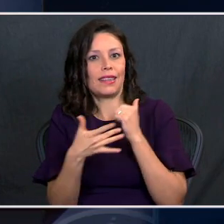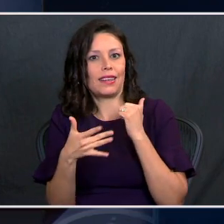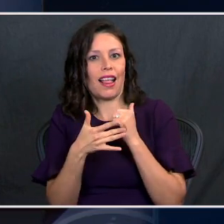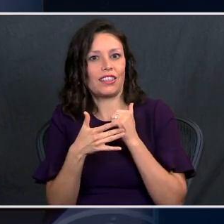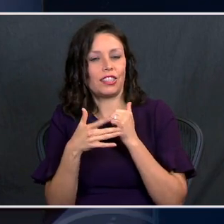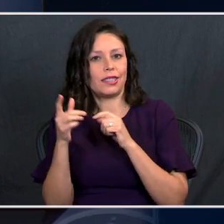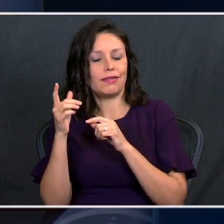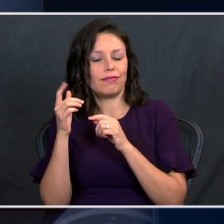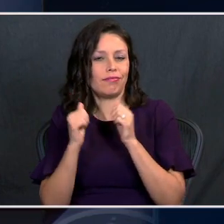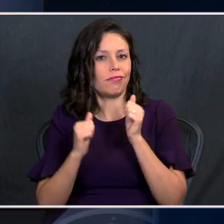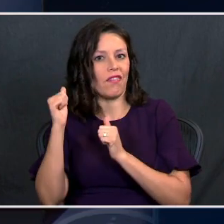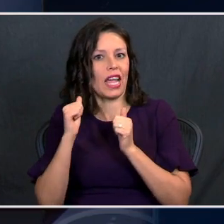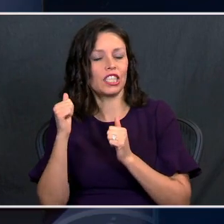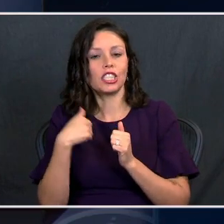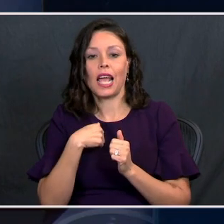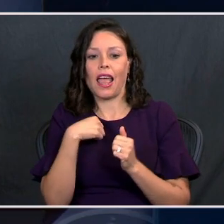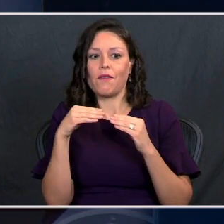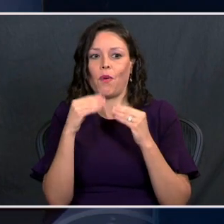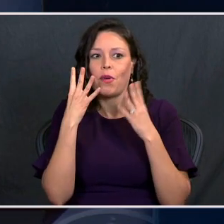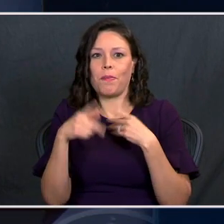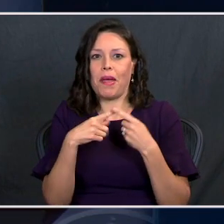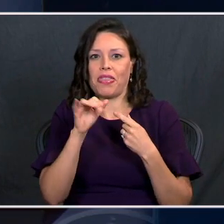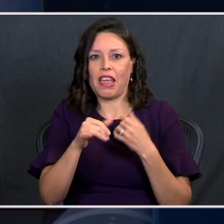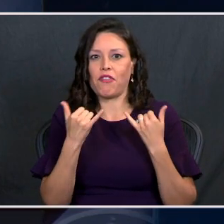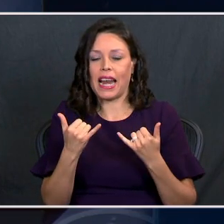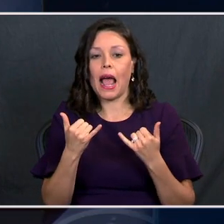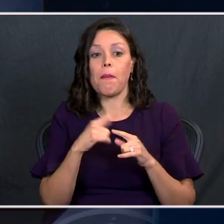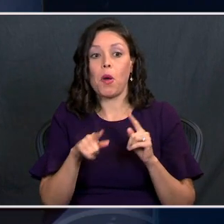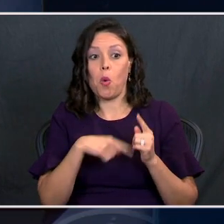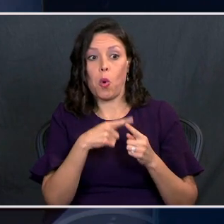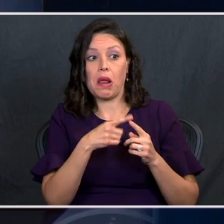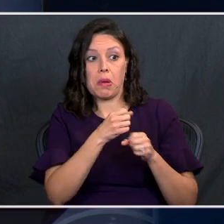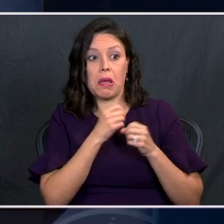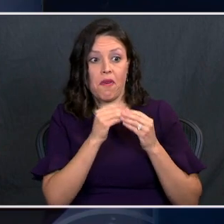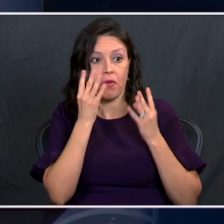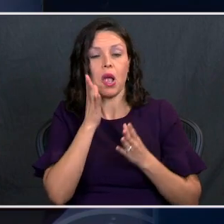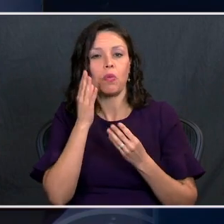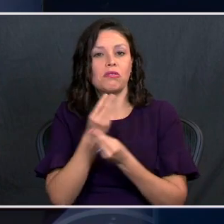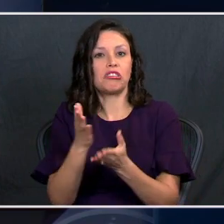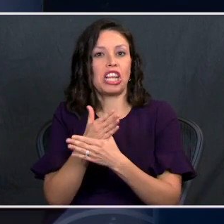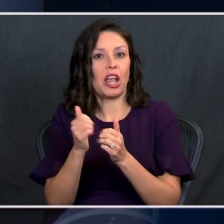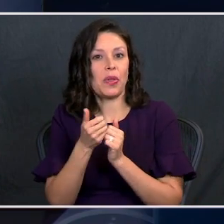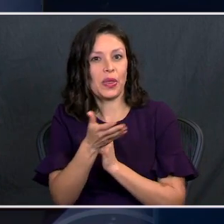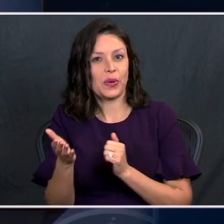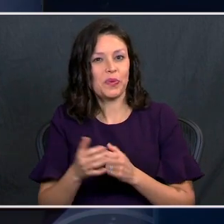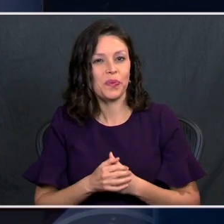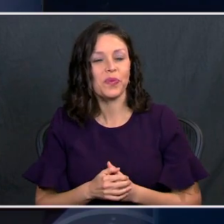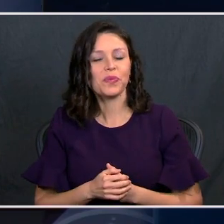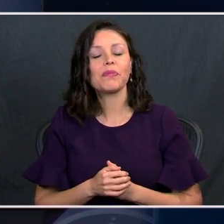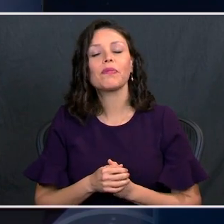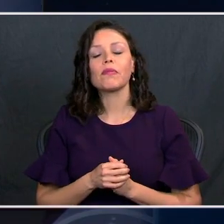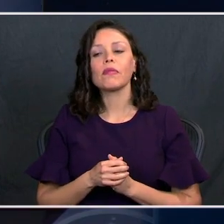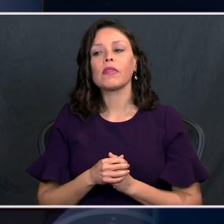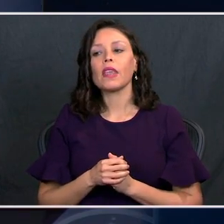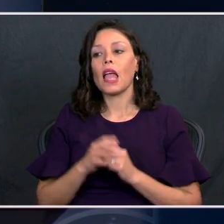I don't have more for you on it. As we do, we're happy to share that with all of you. Go ahead. The Press: President Biden --